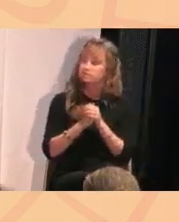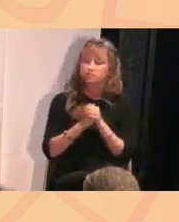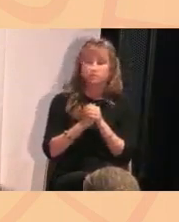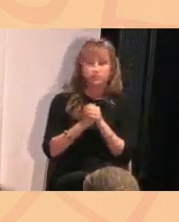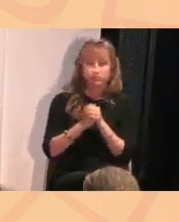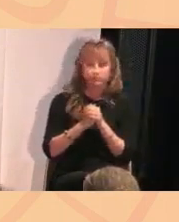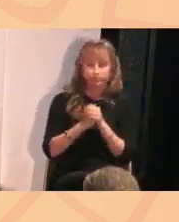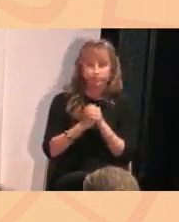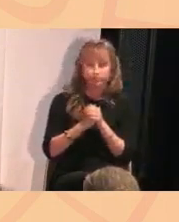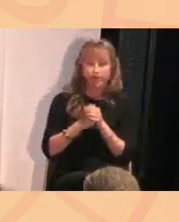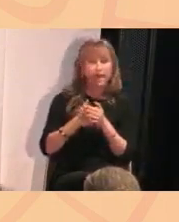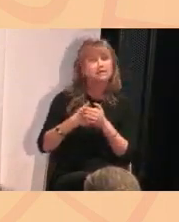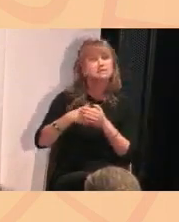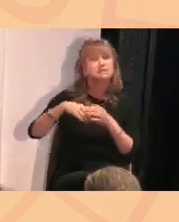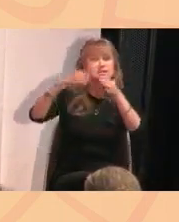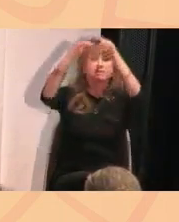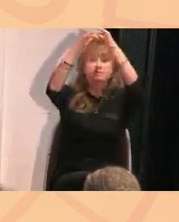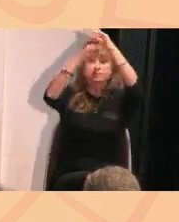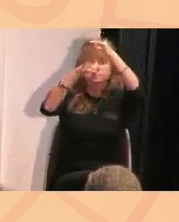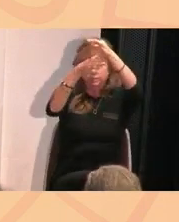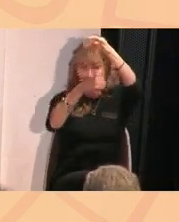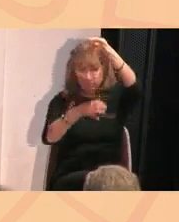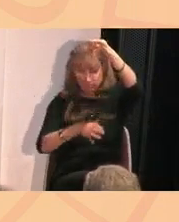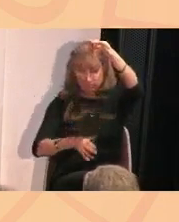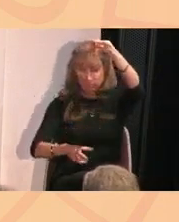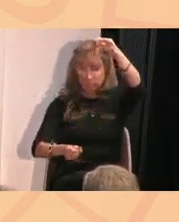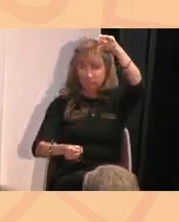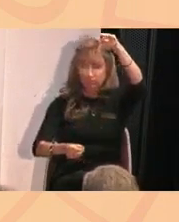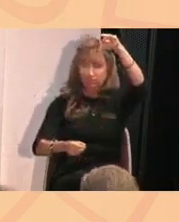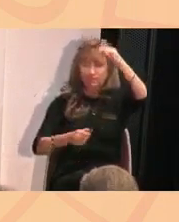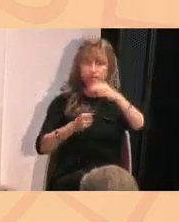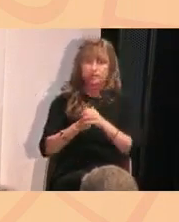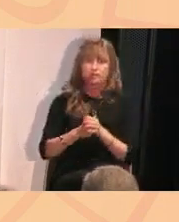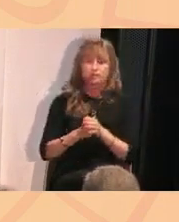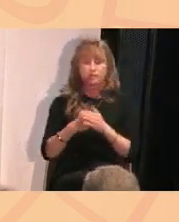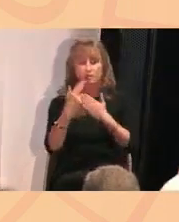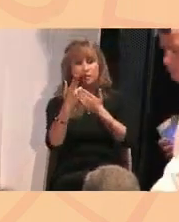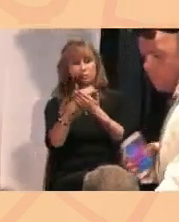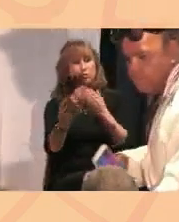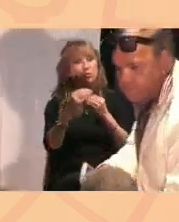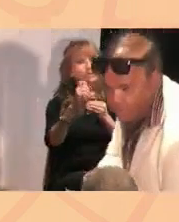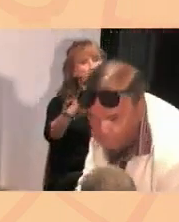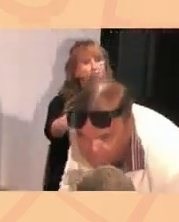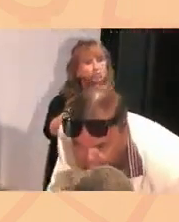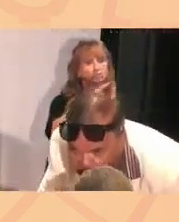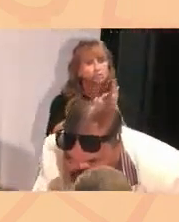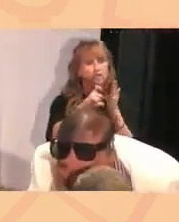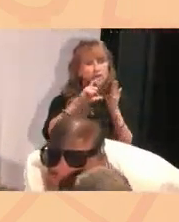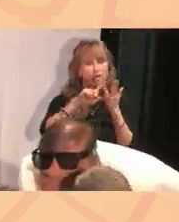And there were basically three works there. There were the two portraits. So drawings. There was the installation in the center of the space,